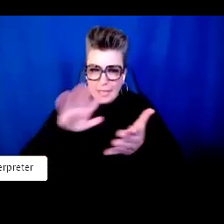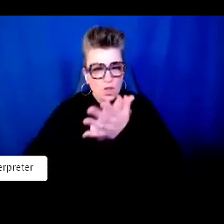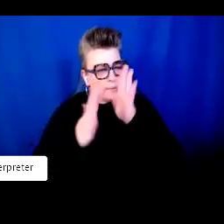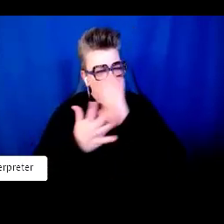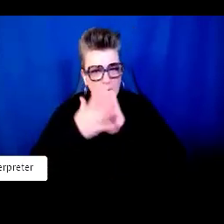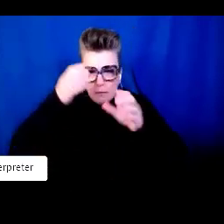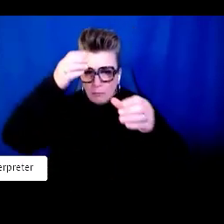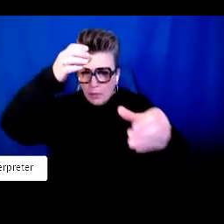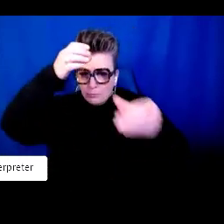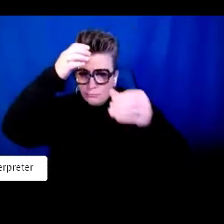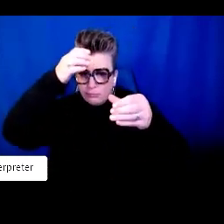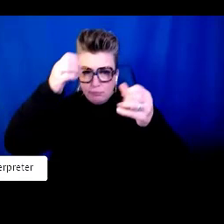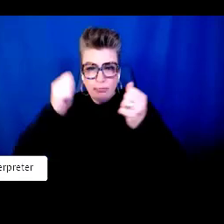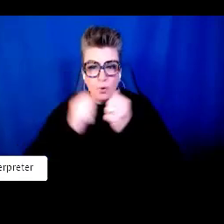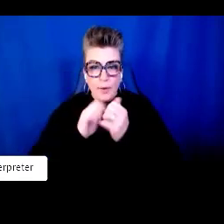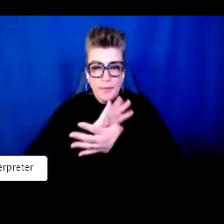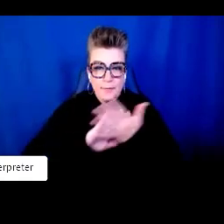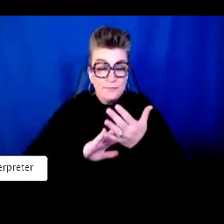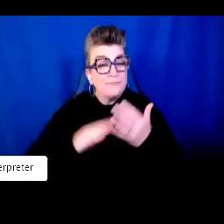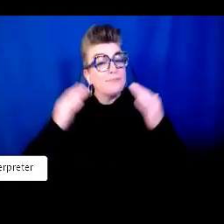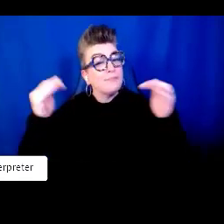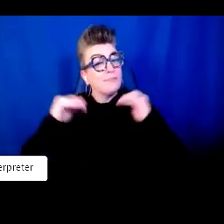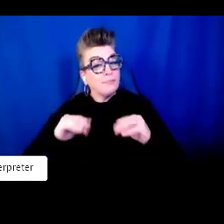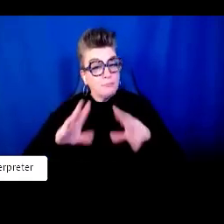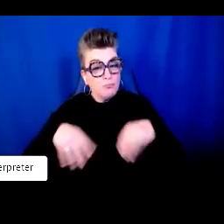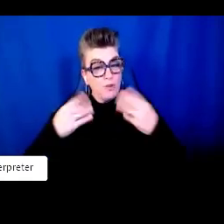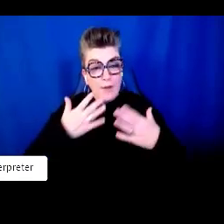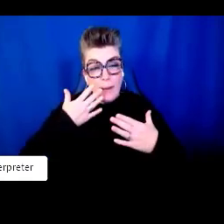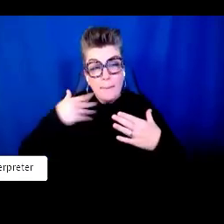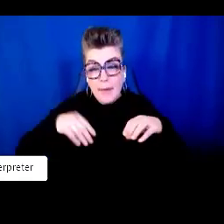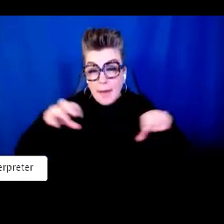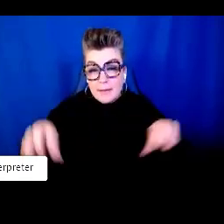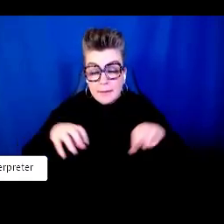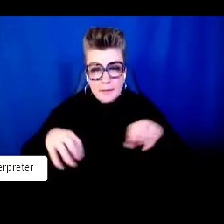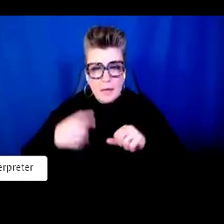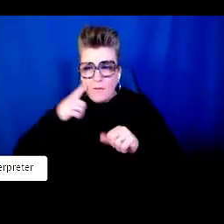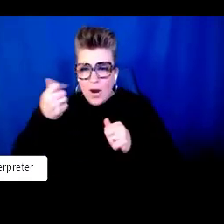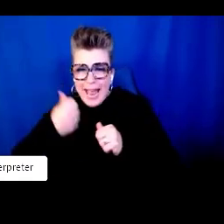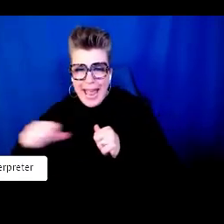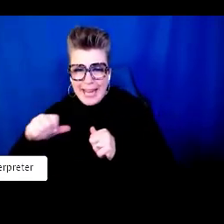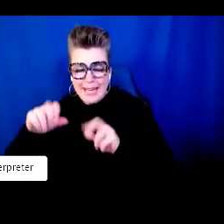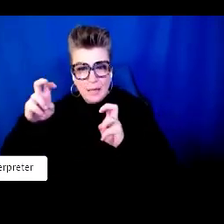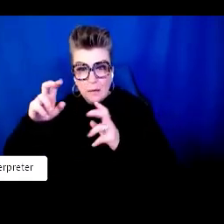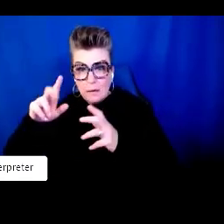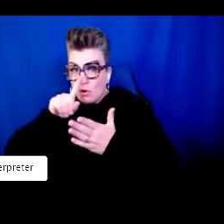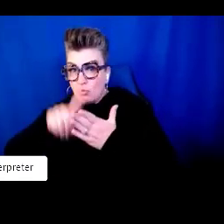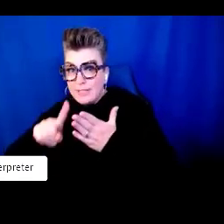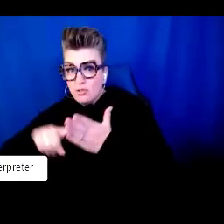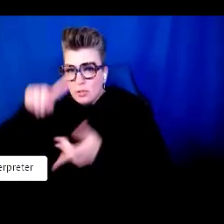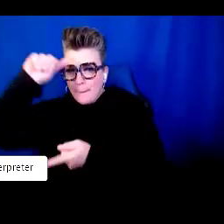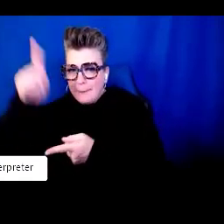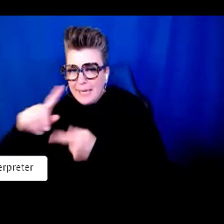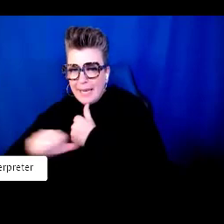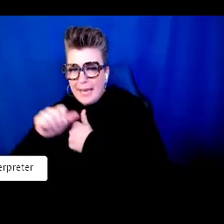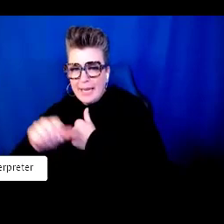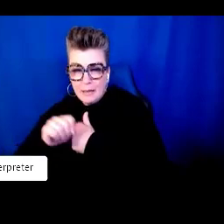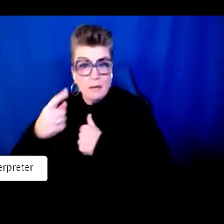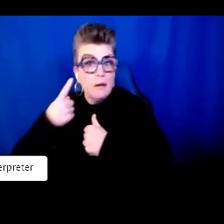And it provides best practices for researchers to mitigate potential risks to tribes and their members such as group harm and stigmatization,